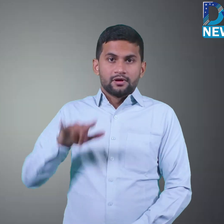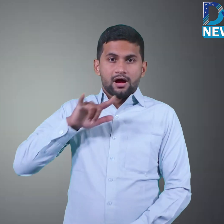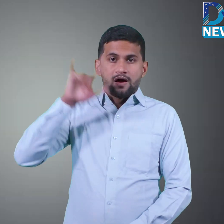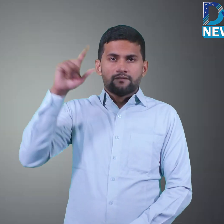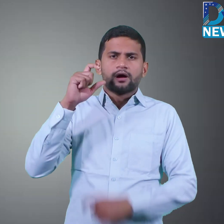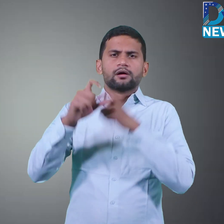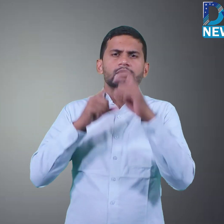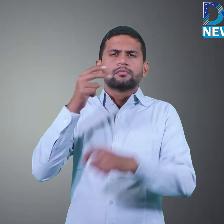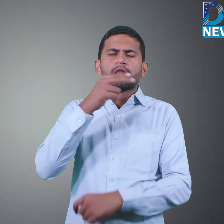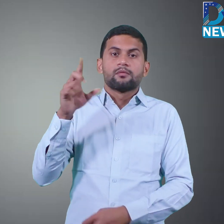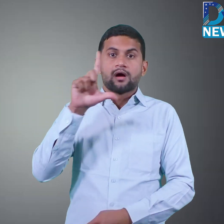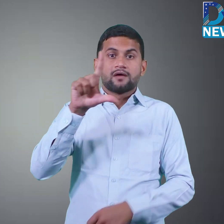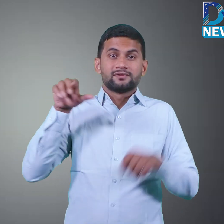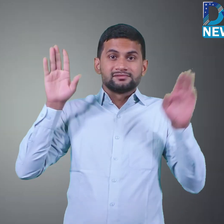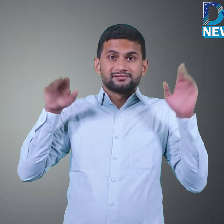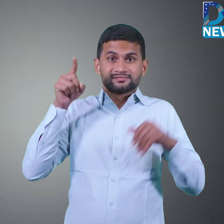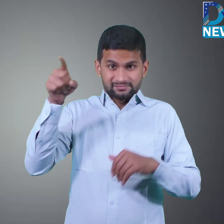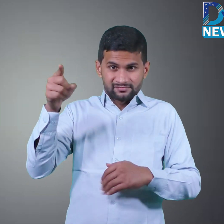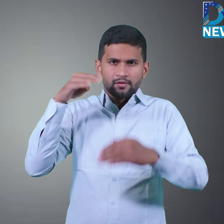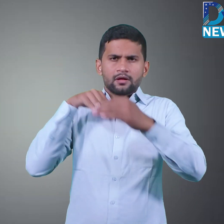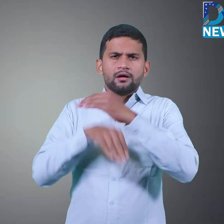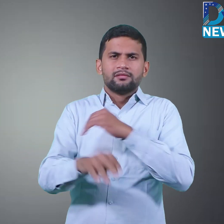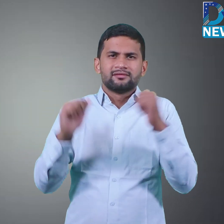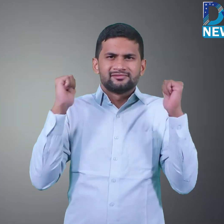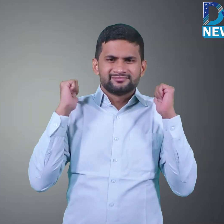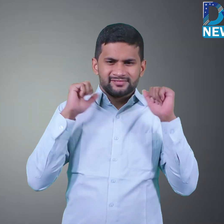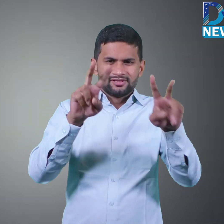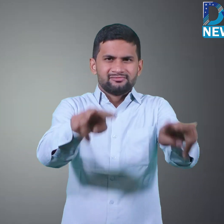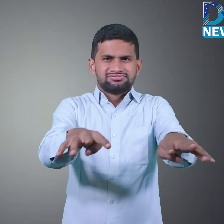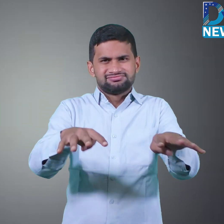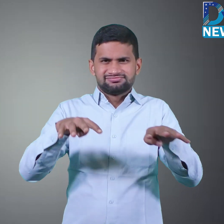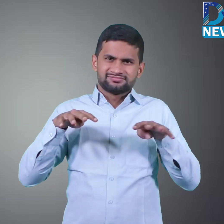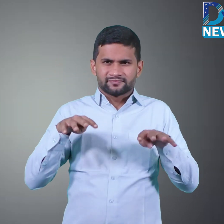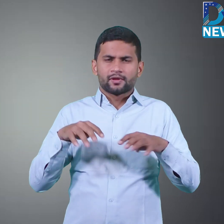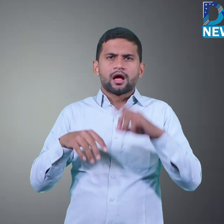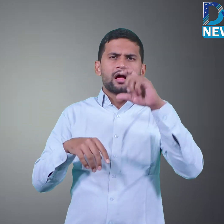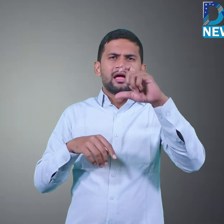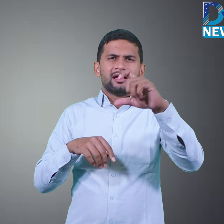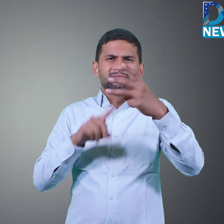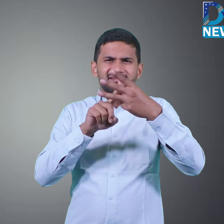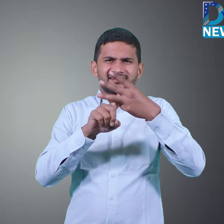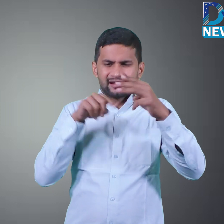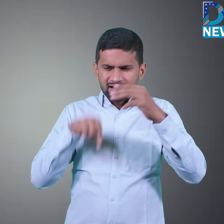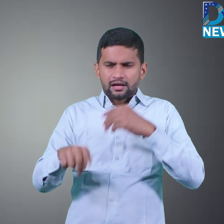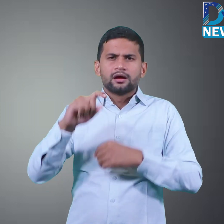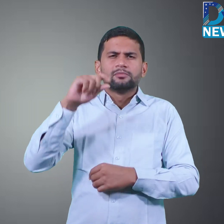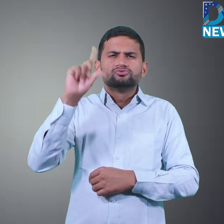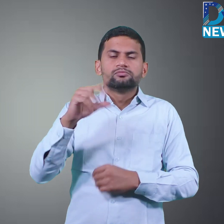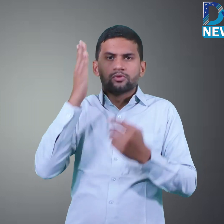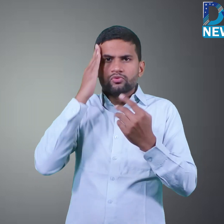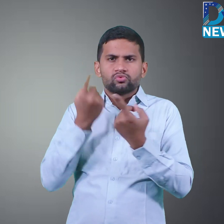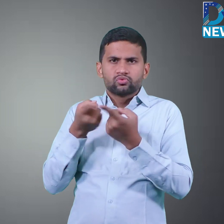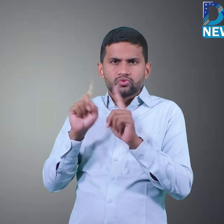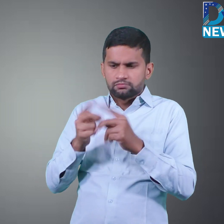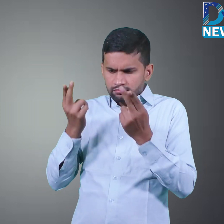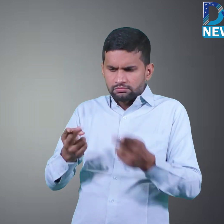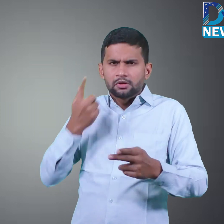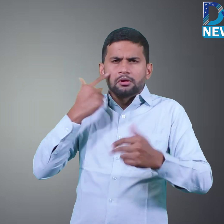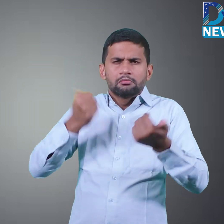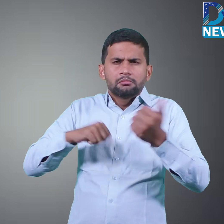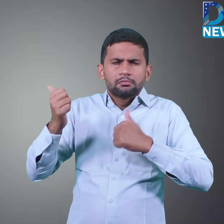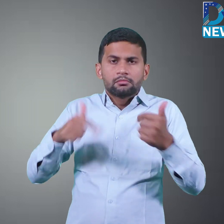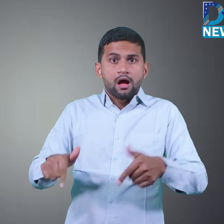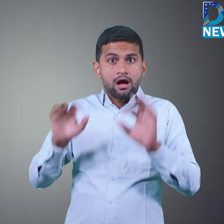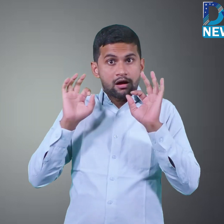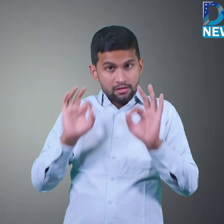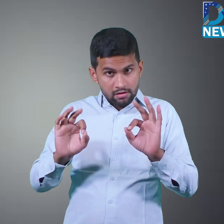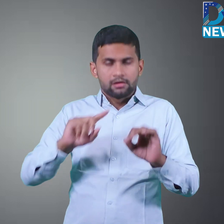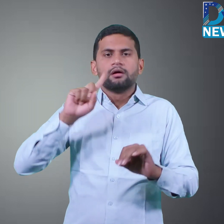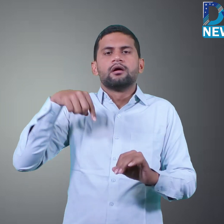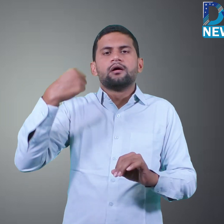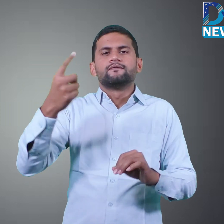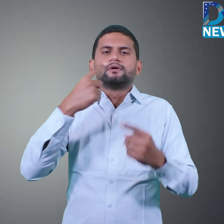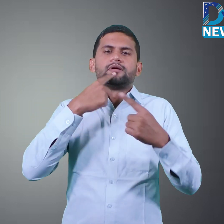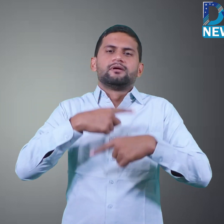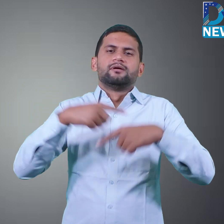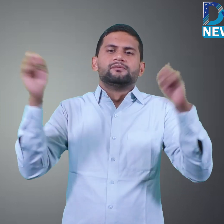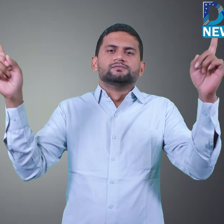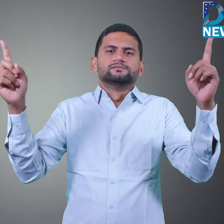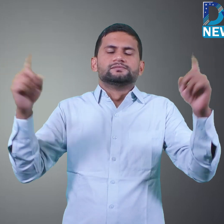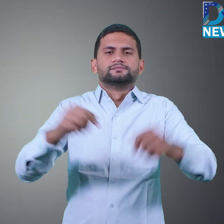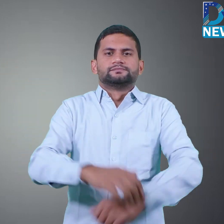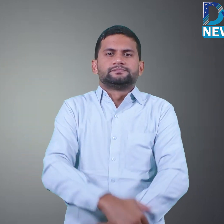Lufthansa airline trials 'Sleeper's Row' concept in economy class